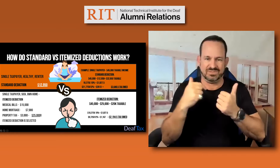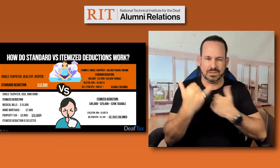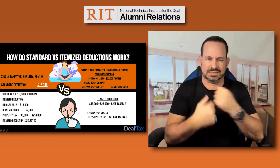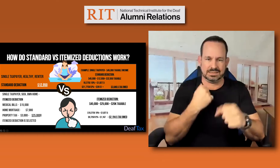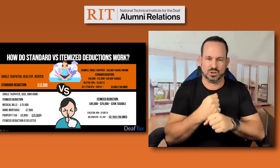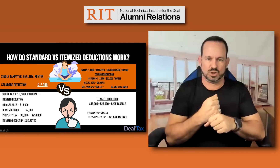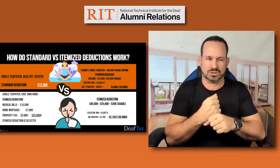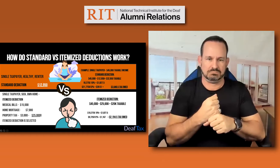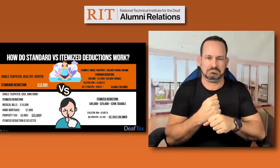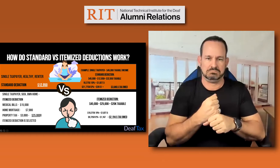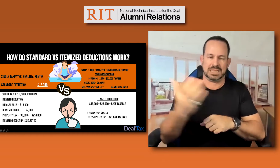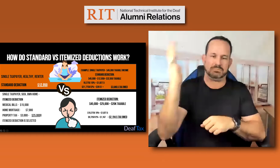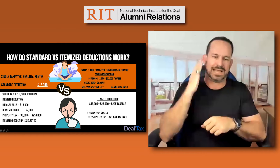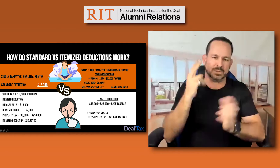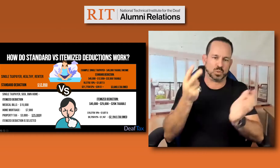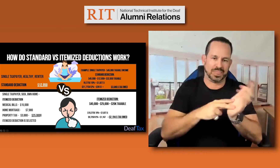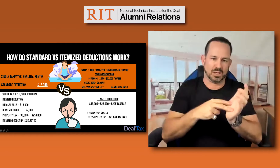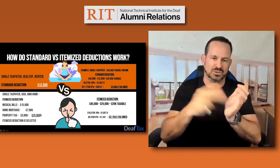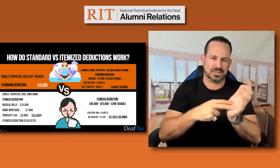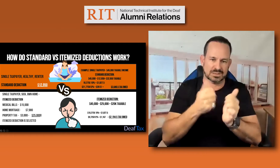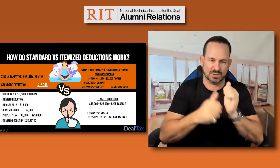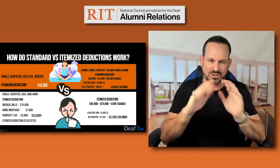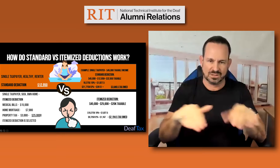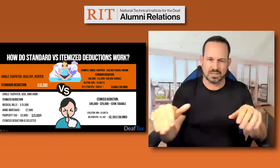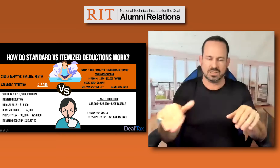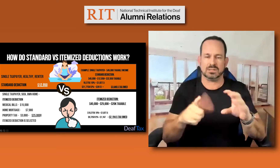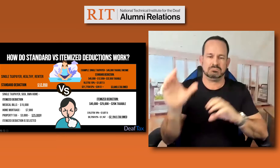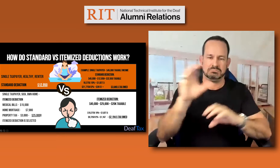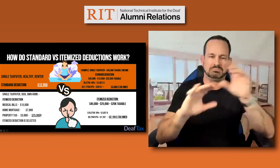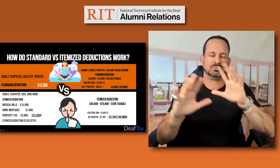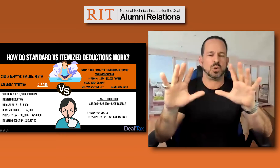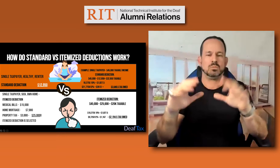this past year, there was an increase in the child benefit.